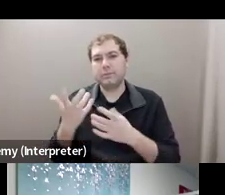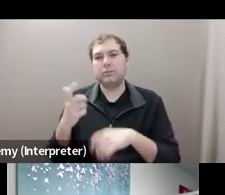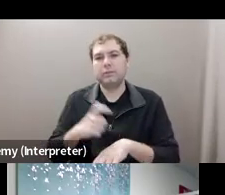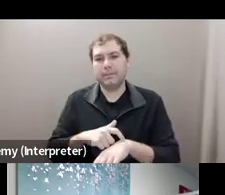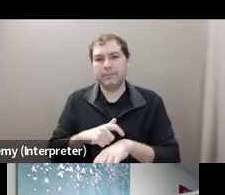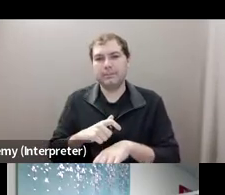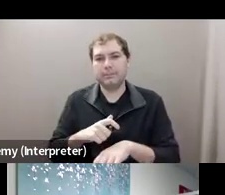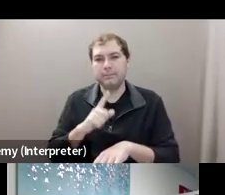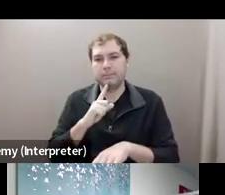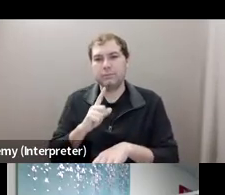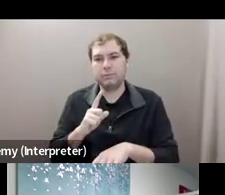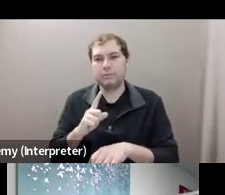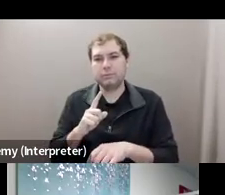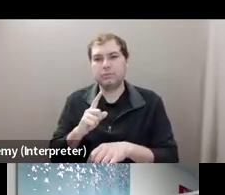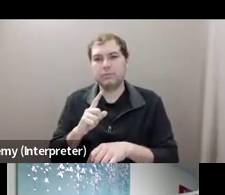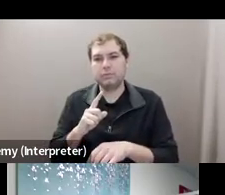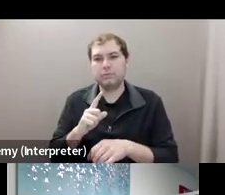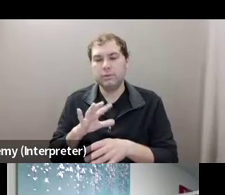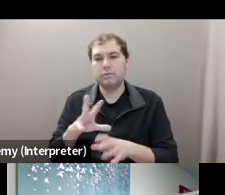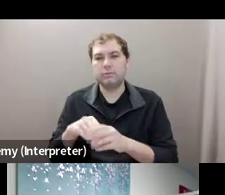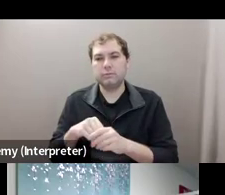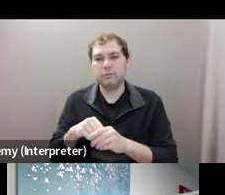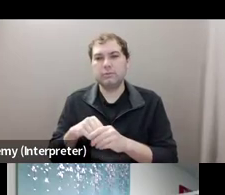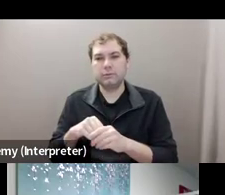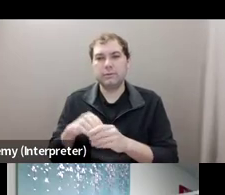17036717673: get in. Rebecca - APRIL: Yes. 17036717673: Being involved in boards and commissions.